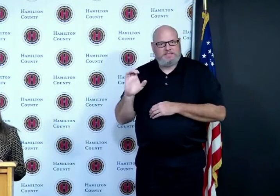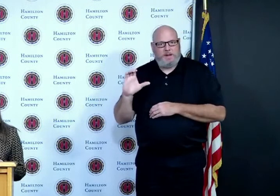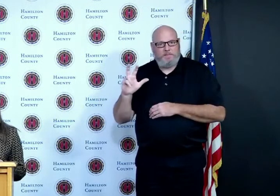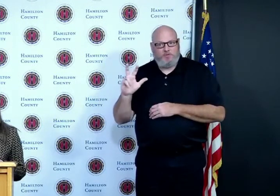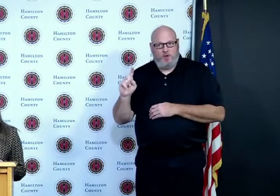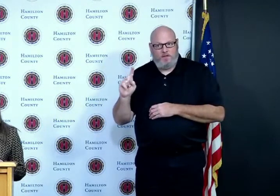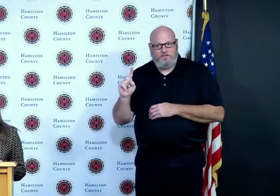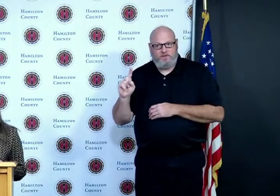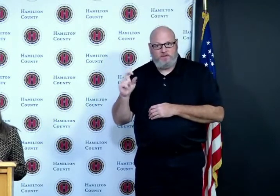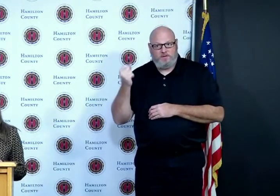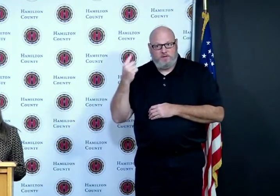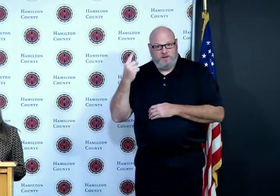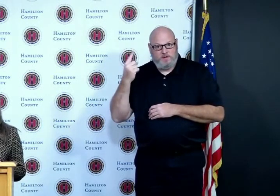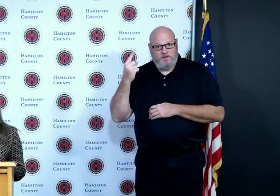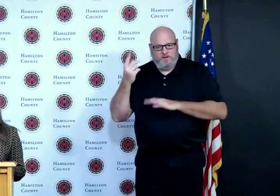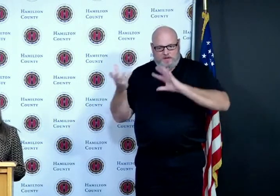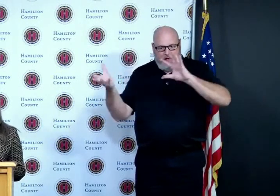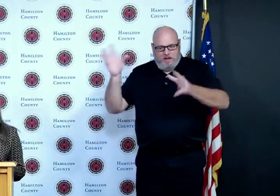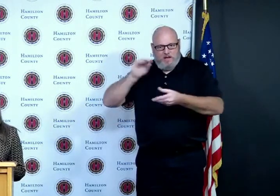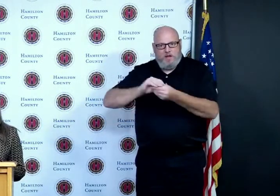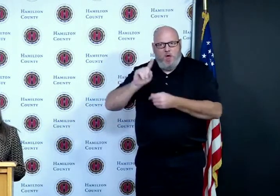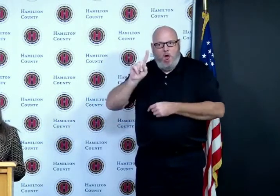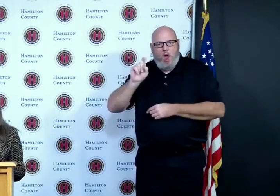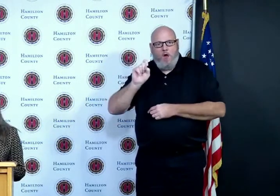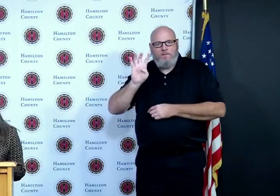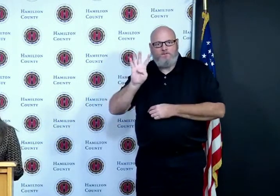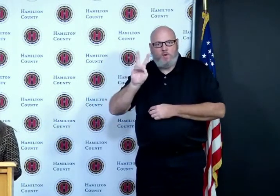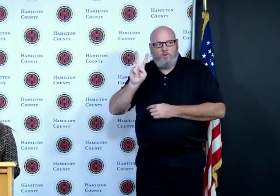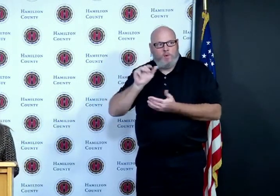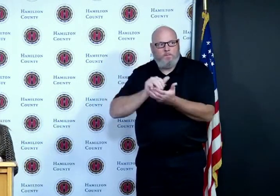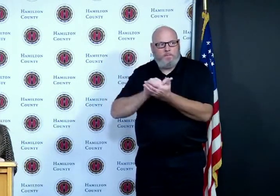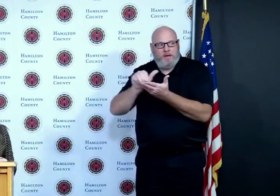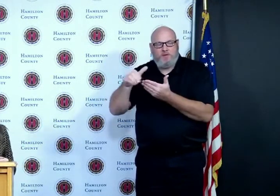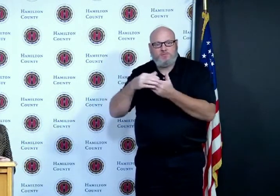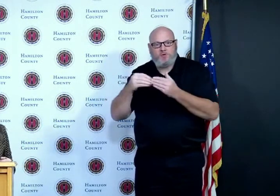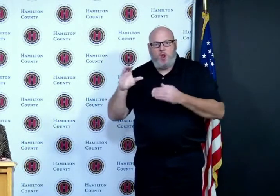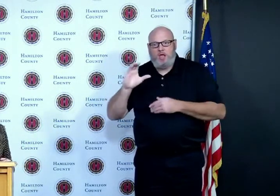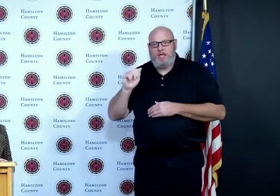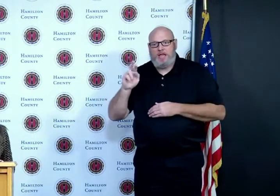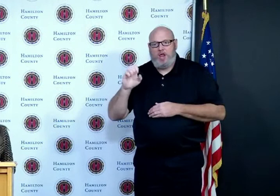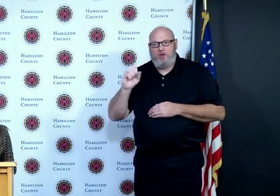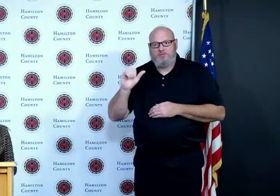being provided and some of it's being reprogrammed so Holly Christmann is going to detail that